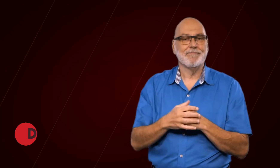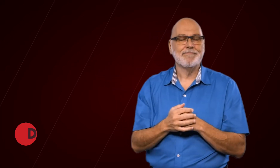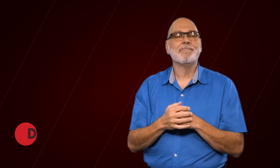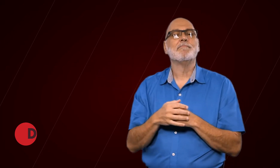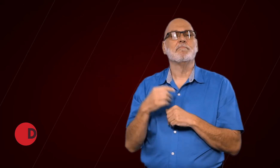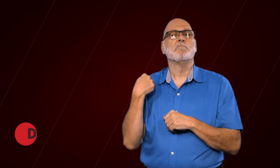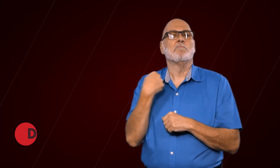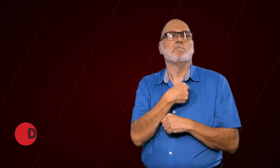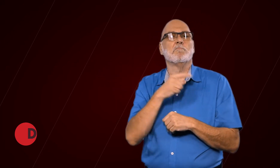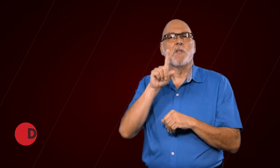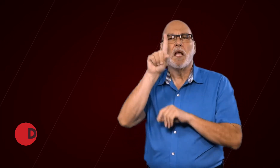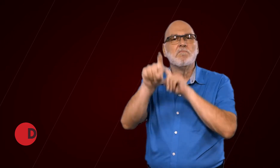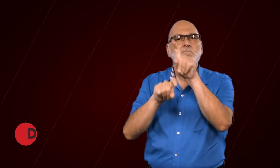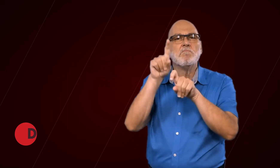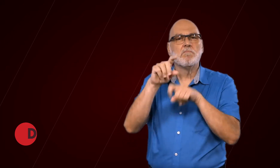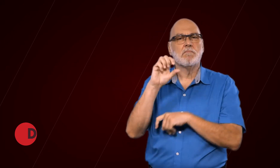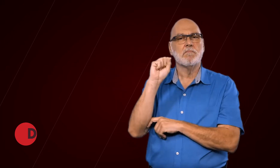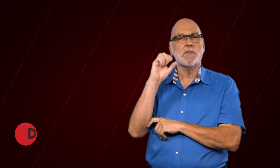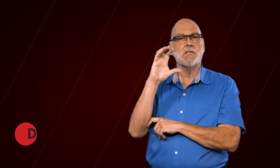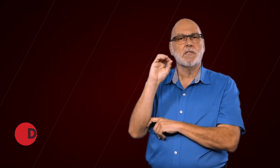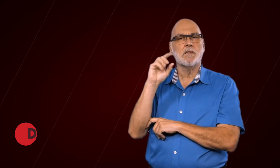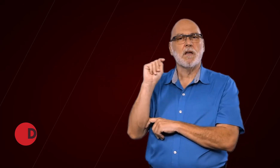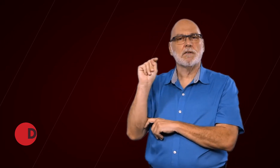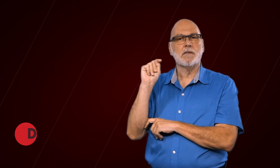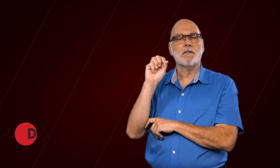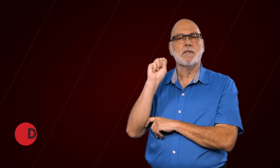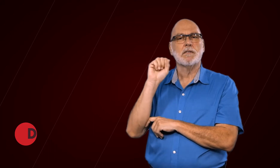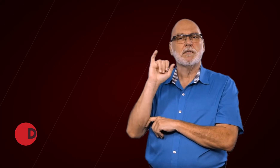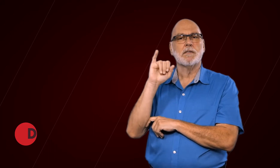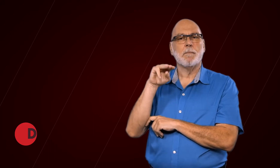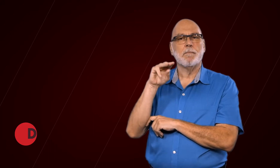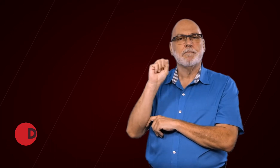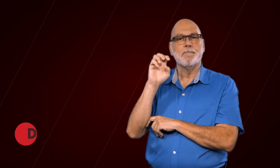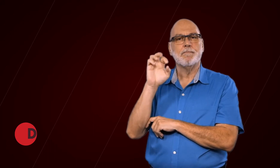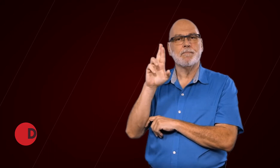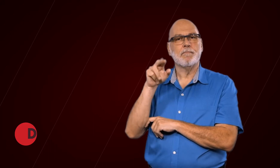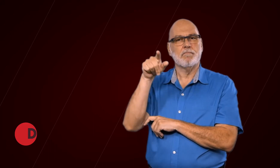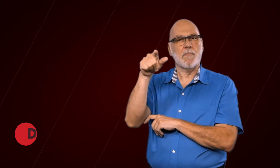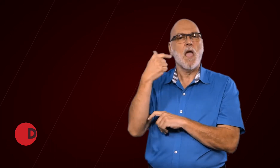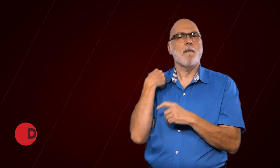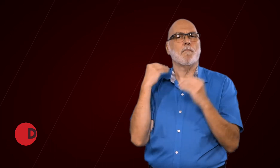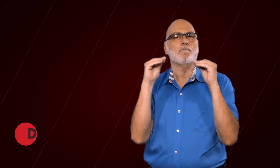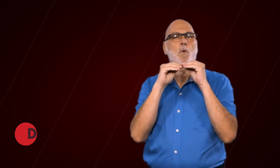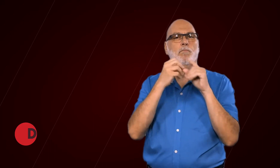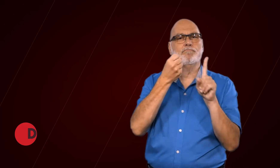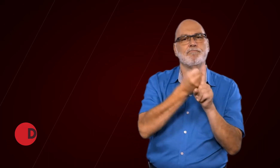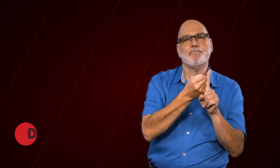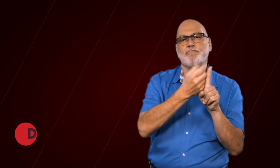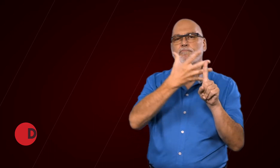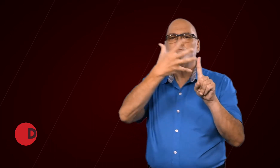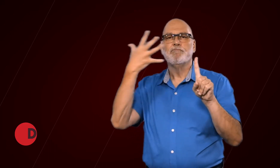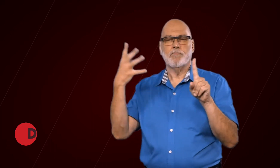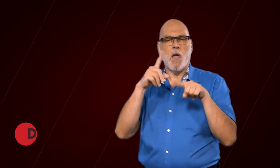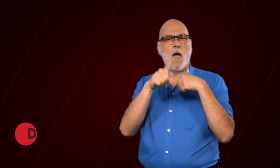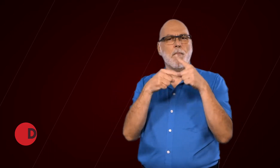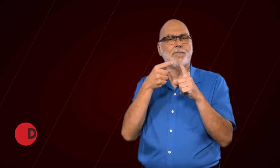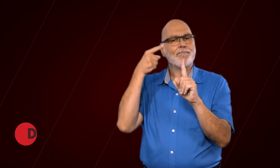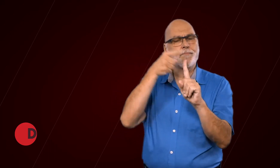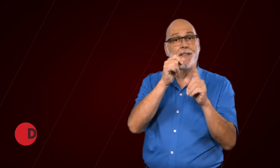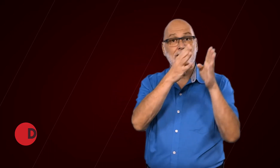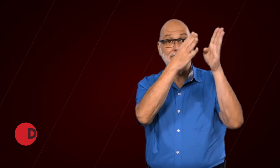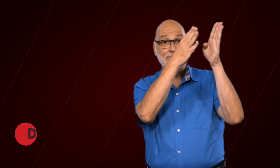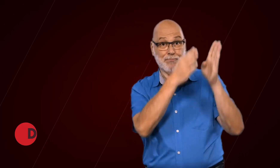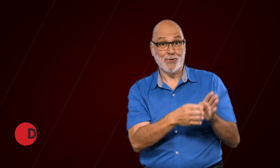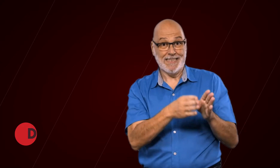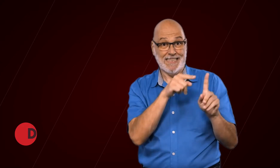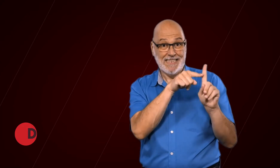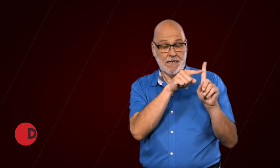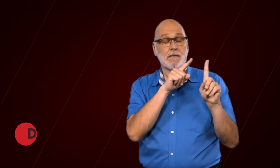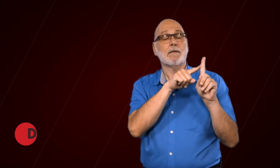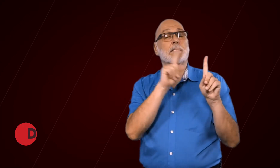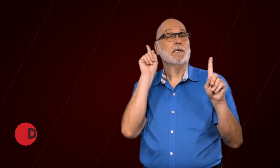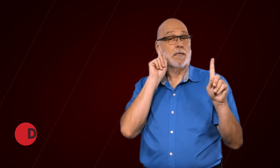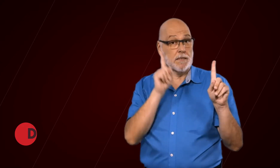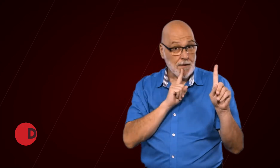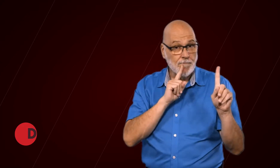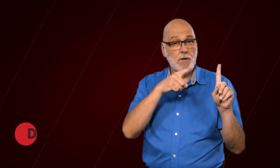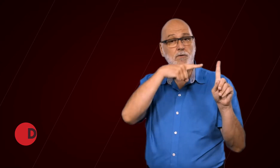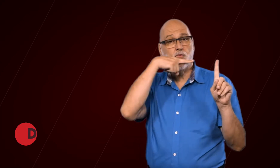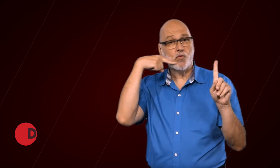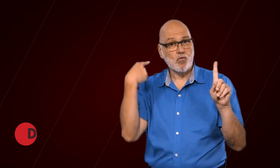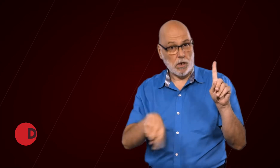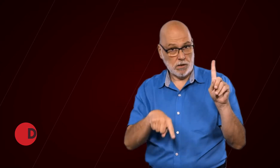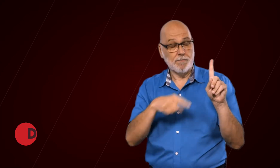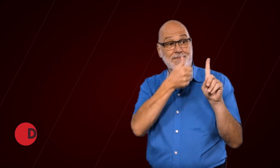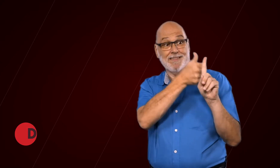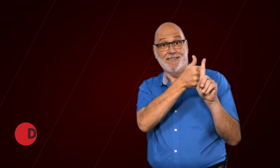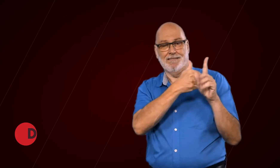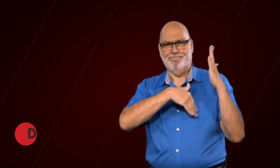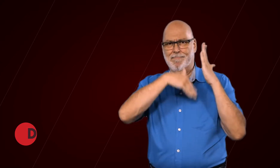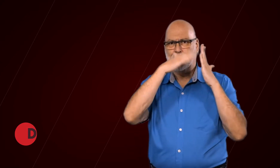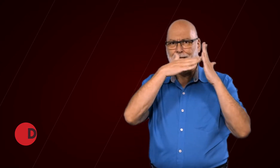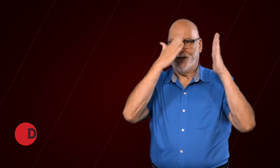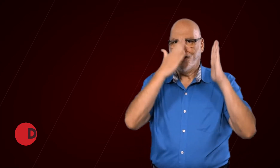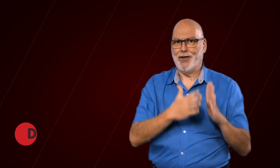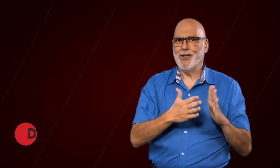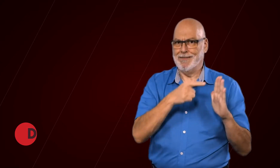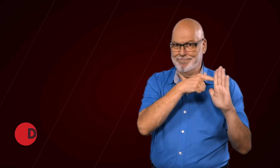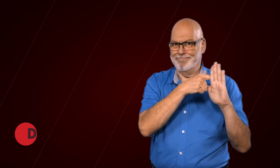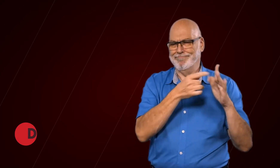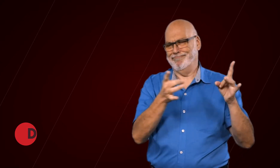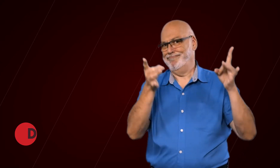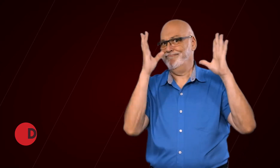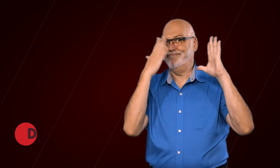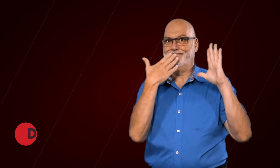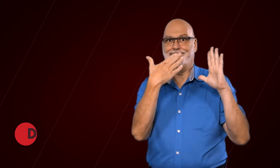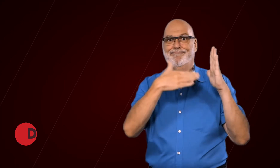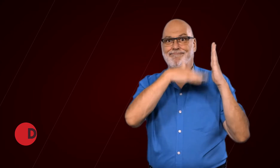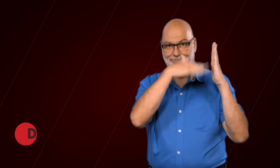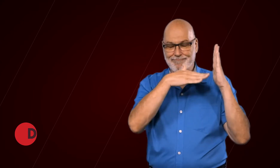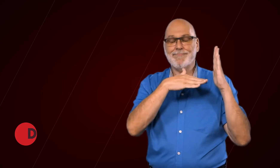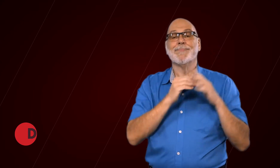We asked Scott Simser who gave more details about a Deaf Russian painter,